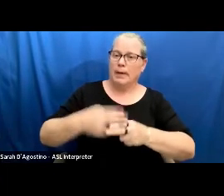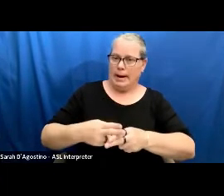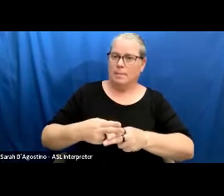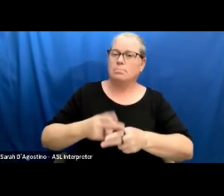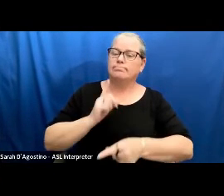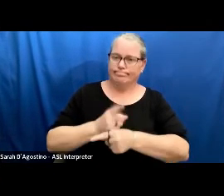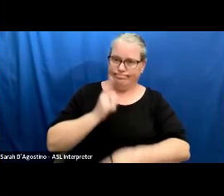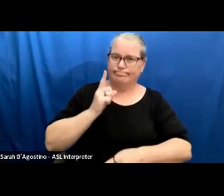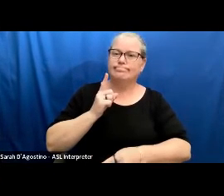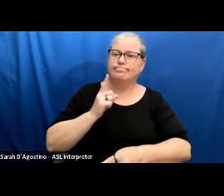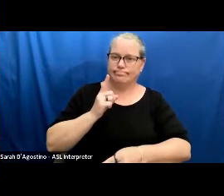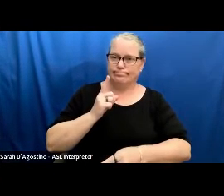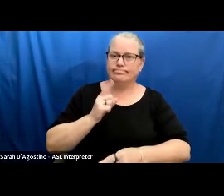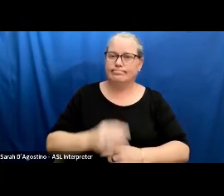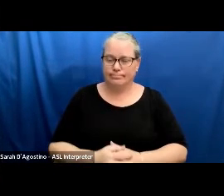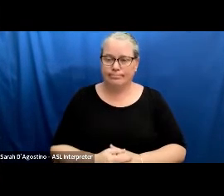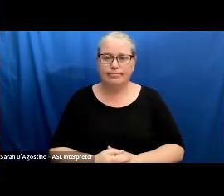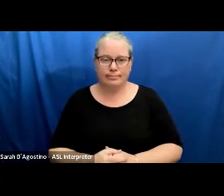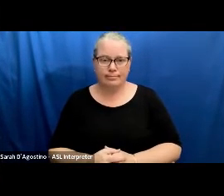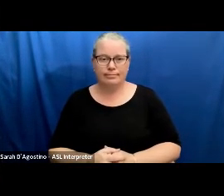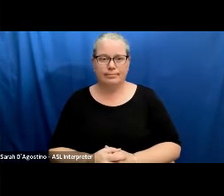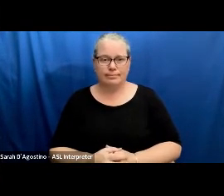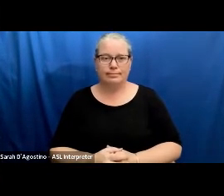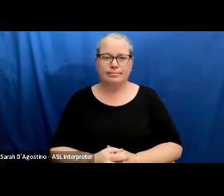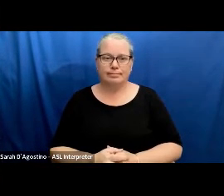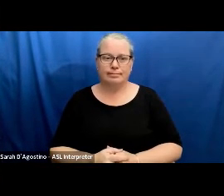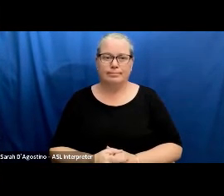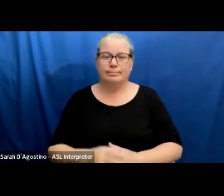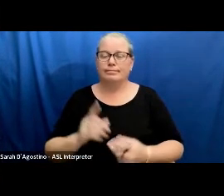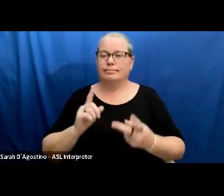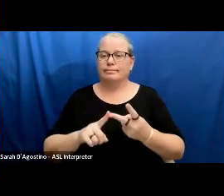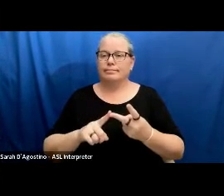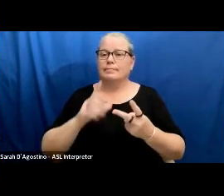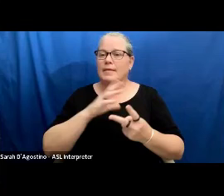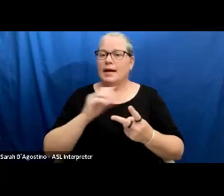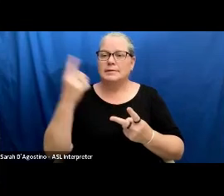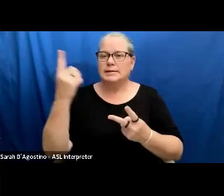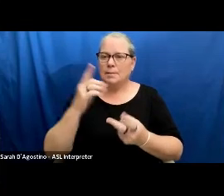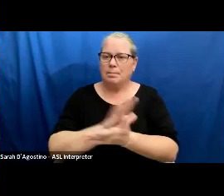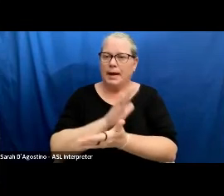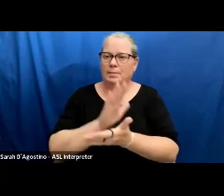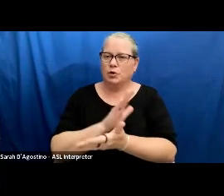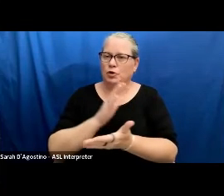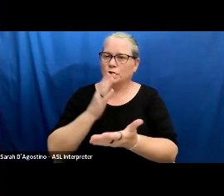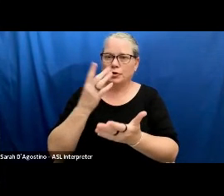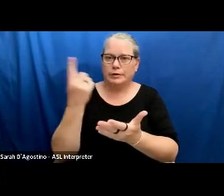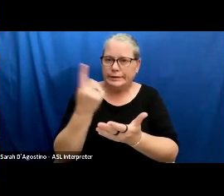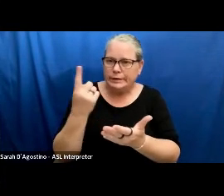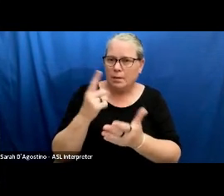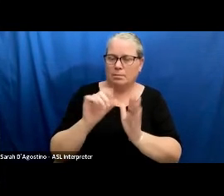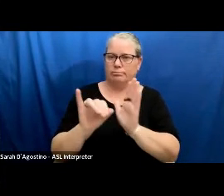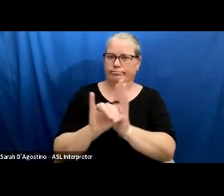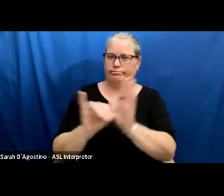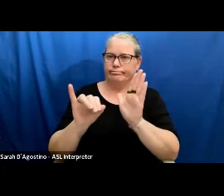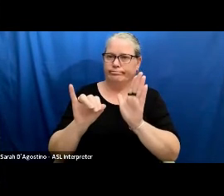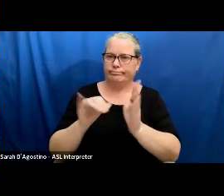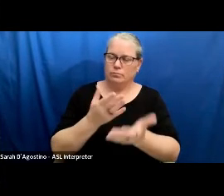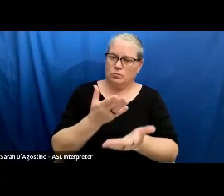standing in front of them and is there some form of identification to show that you are a um legal